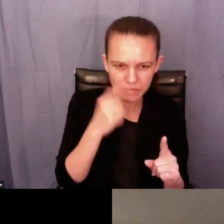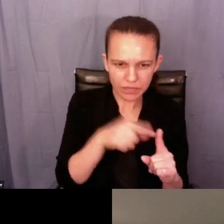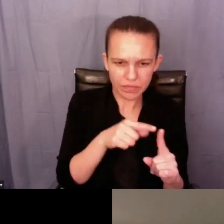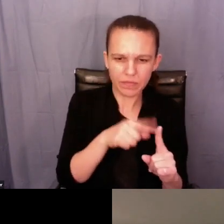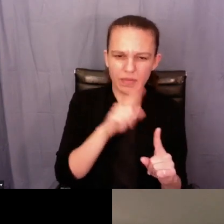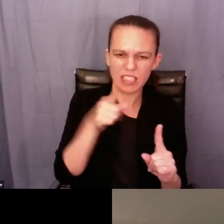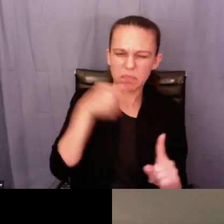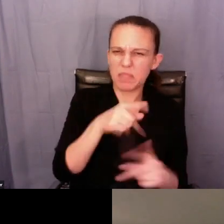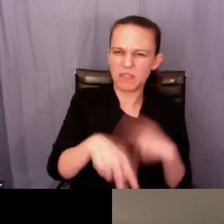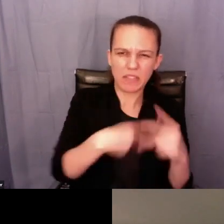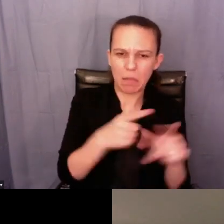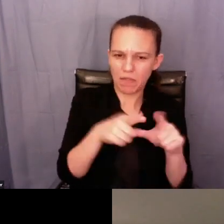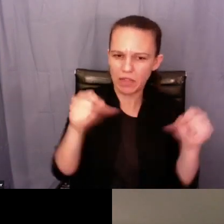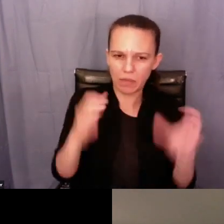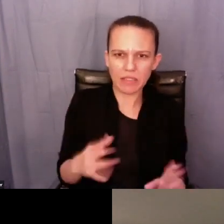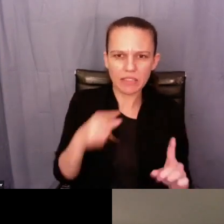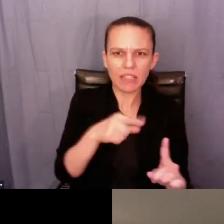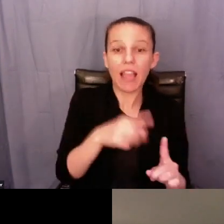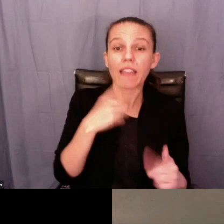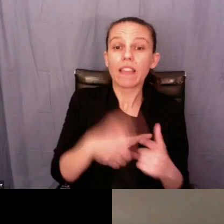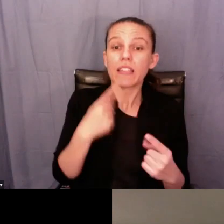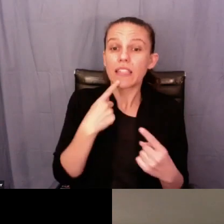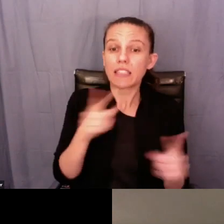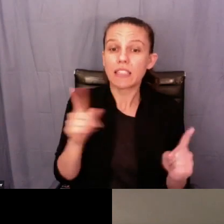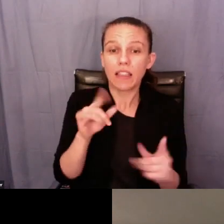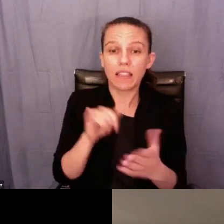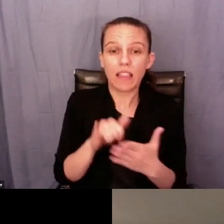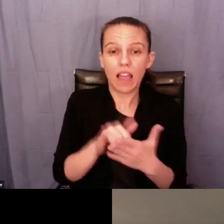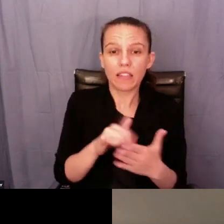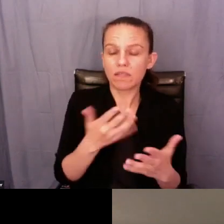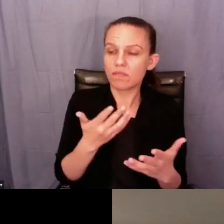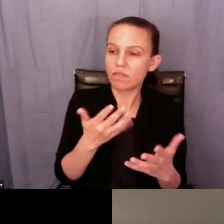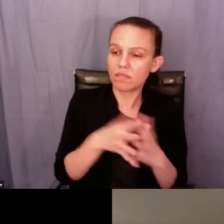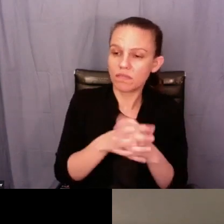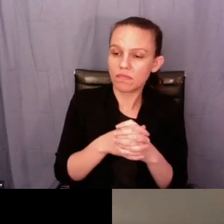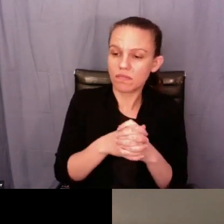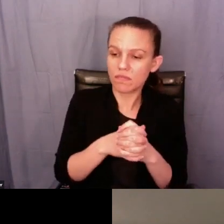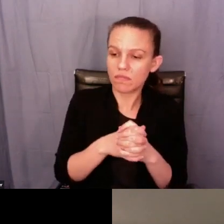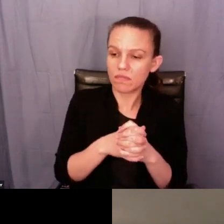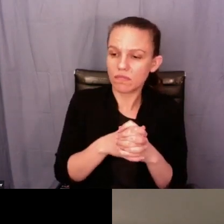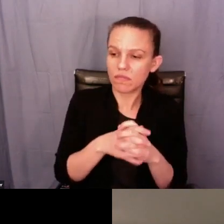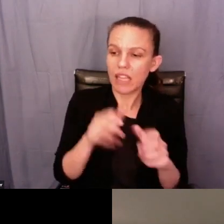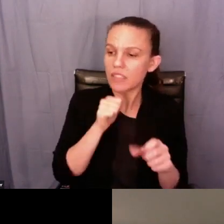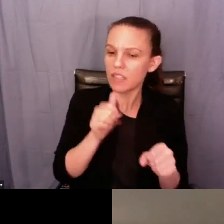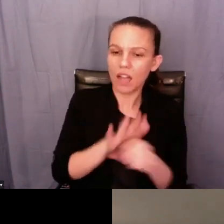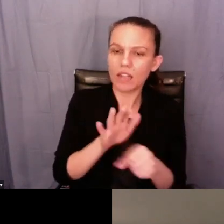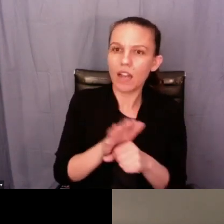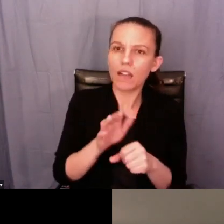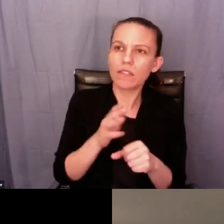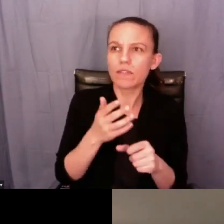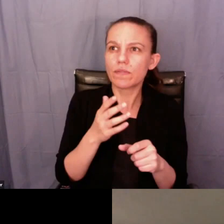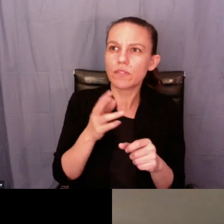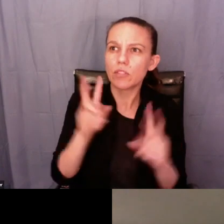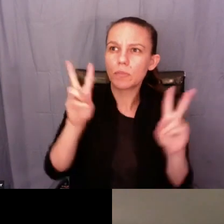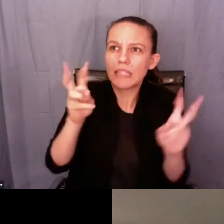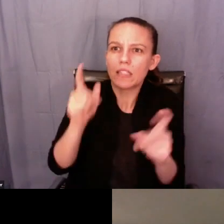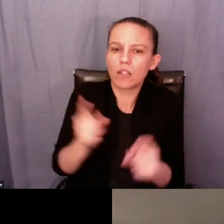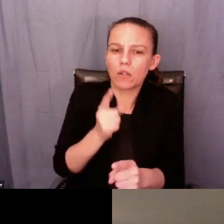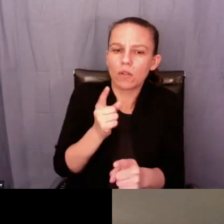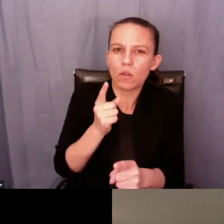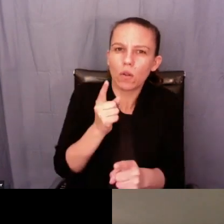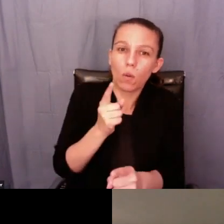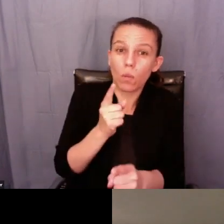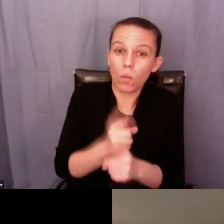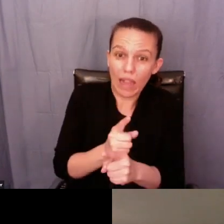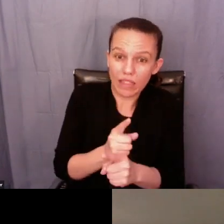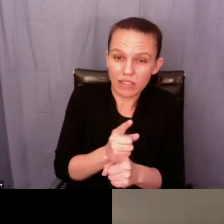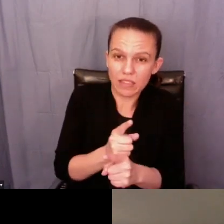that is enough of an utterance to be correct if it respects the parameters of